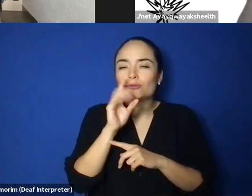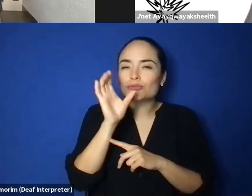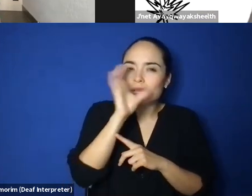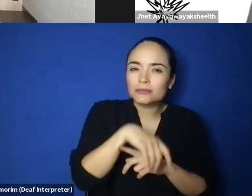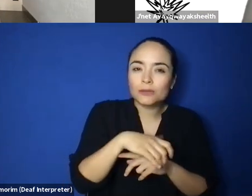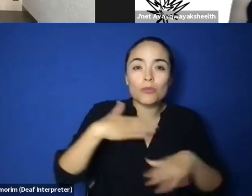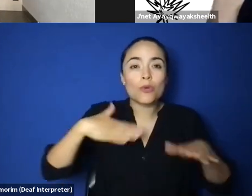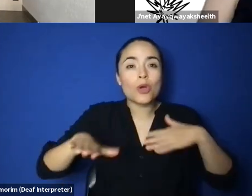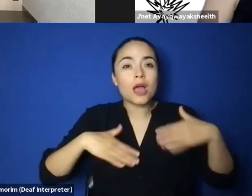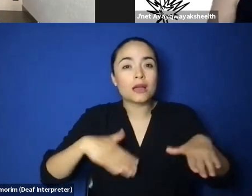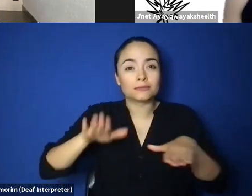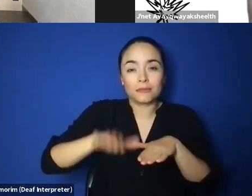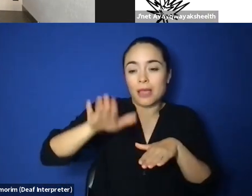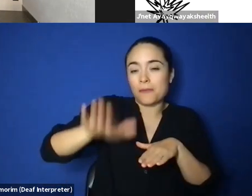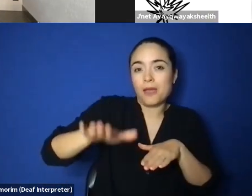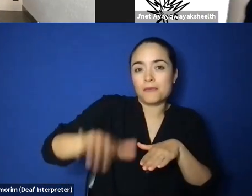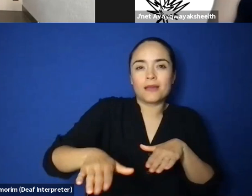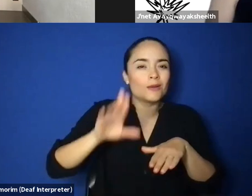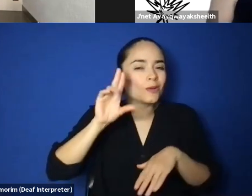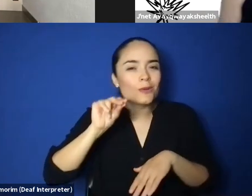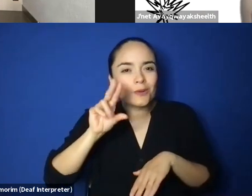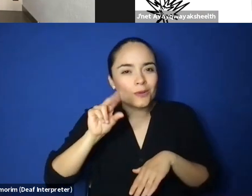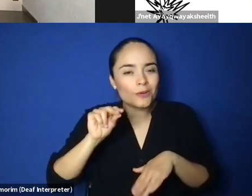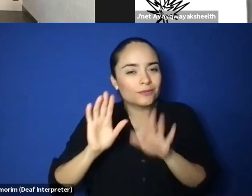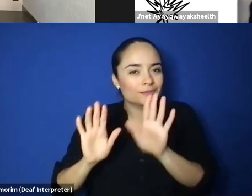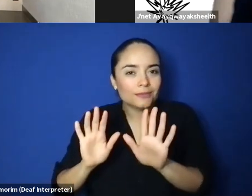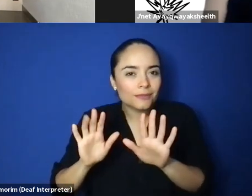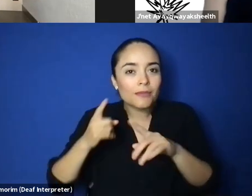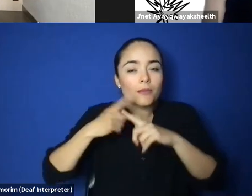you want to program that into your body. So right now, I want you to play with it a